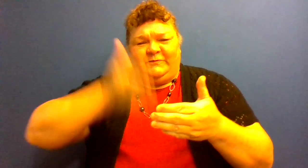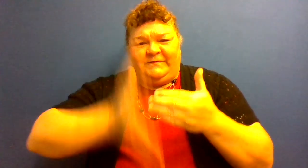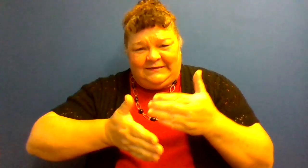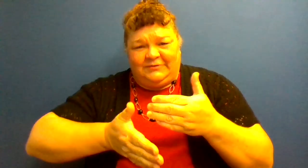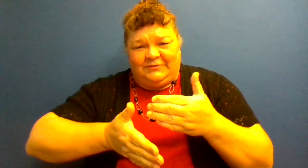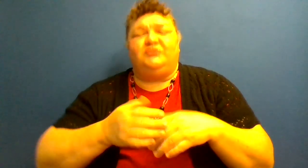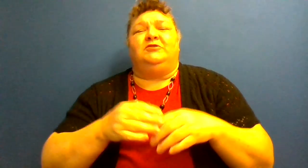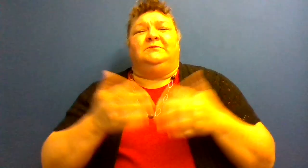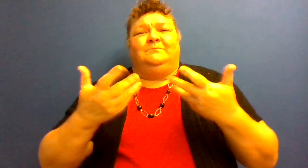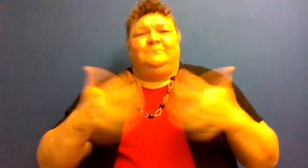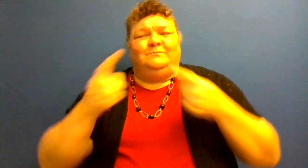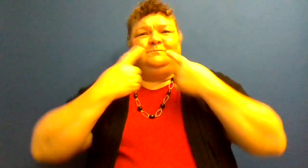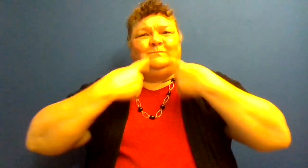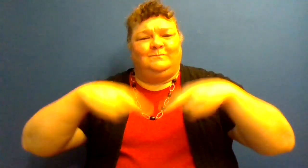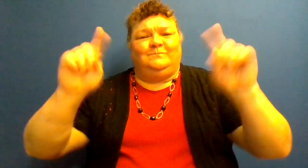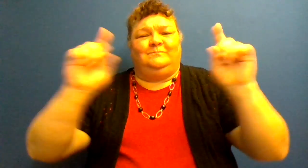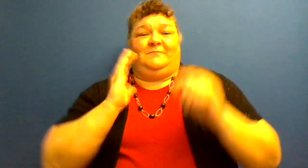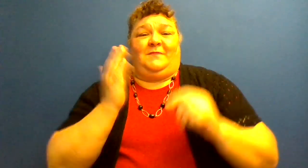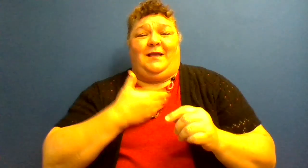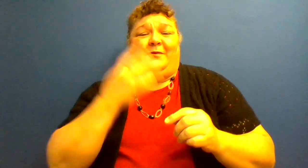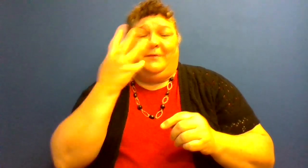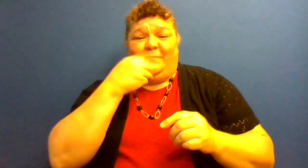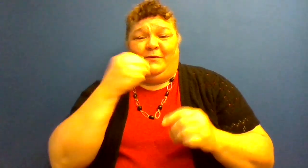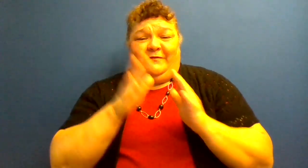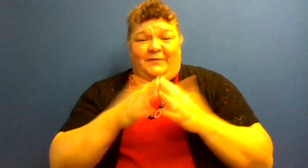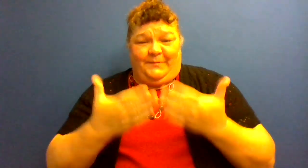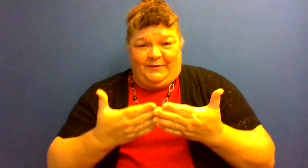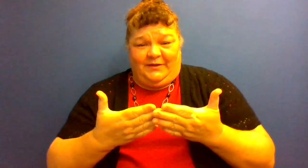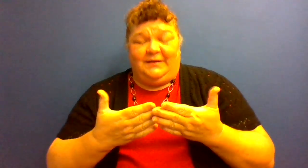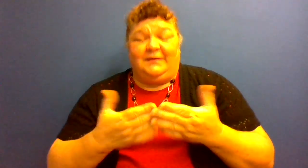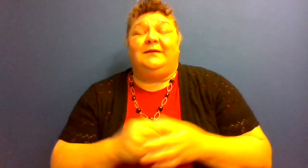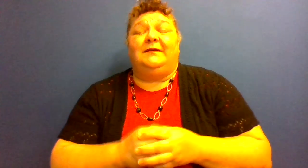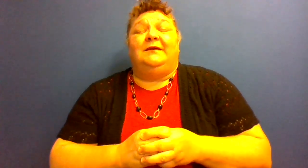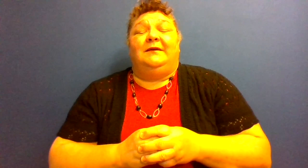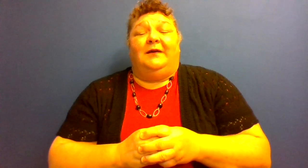yearbook.